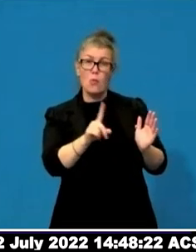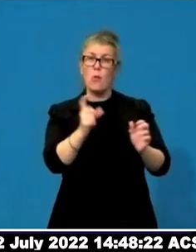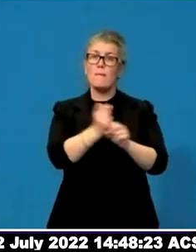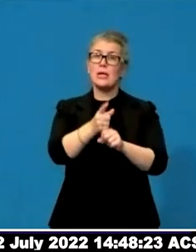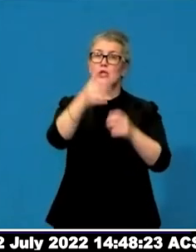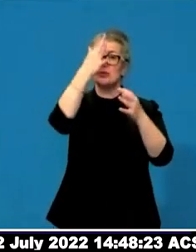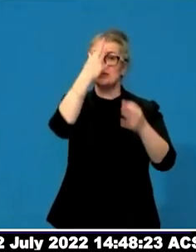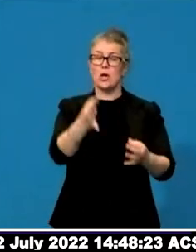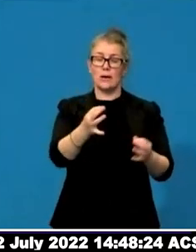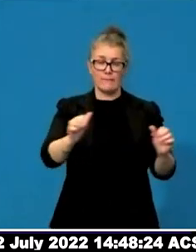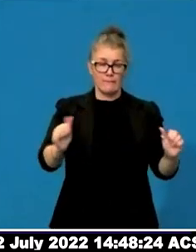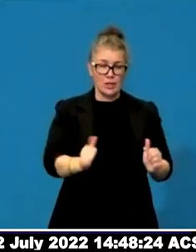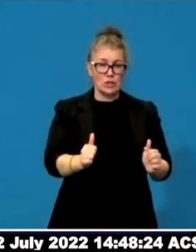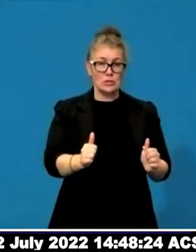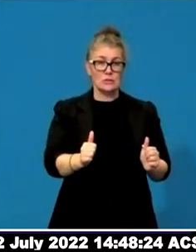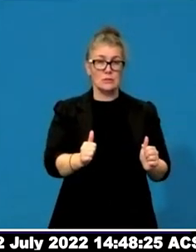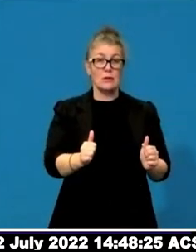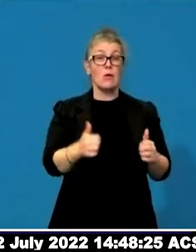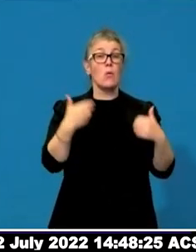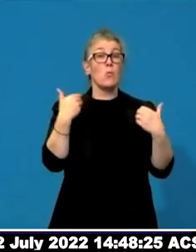I am still a registered provider as a sole trader.